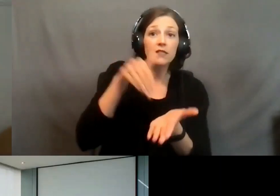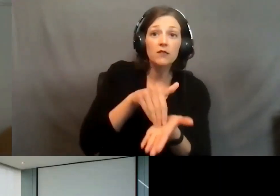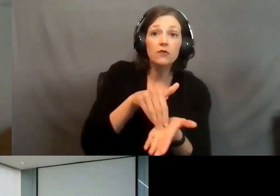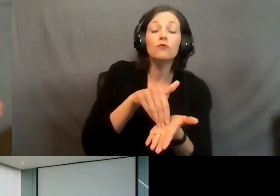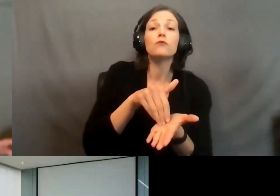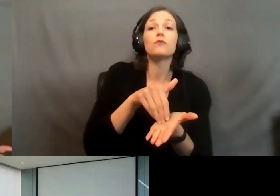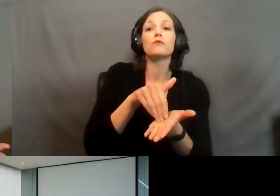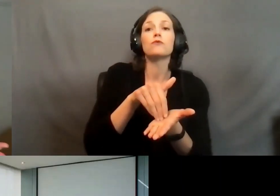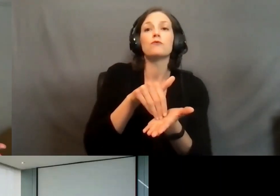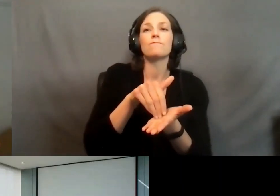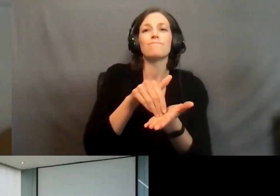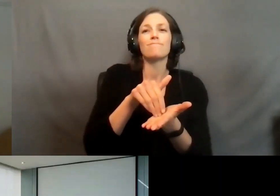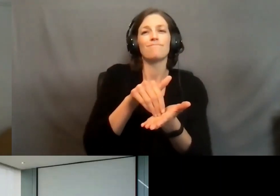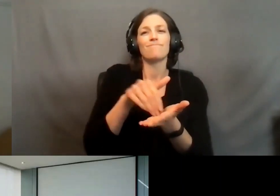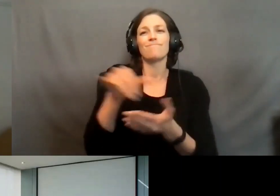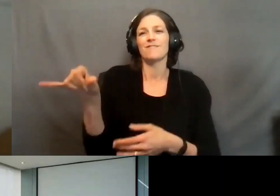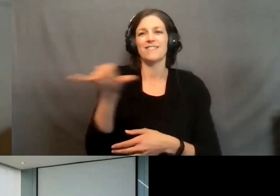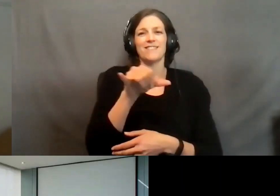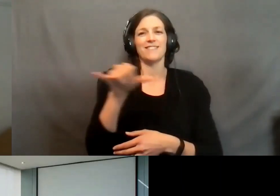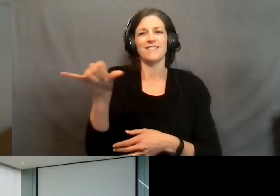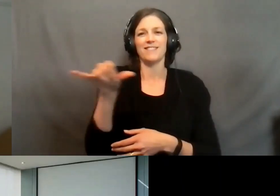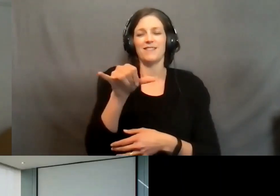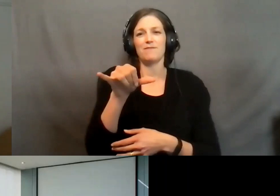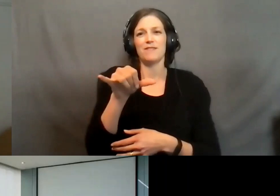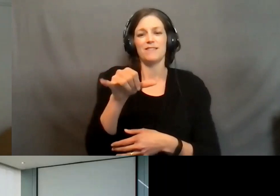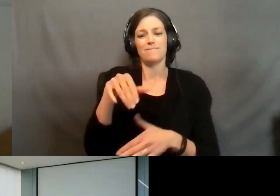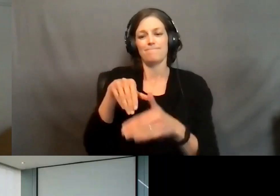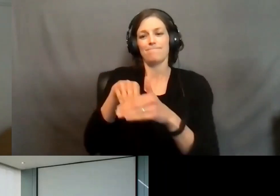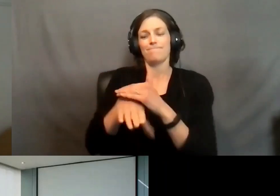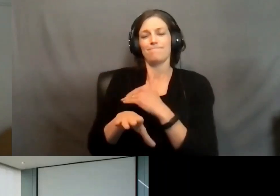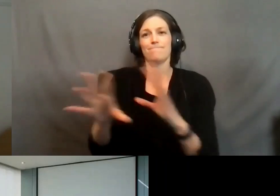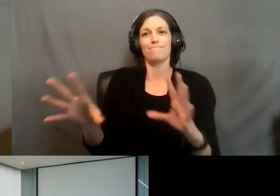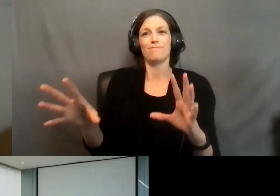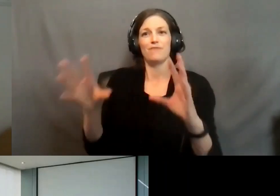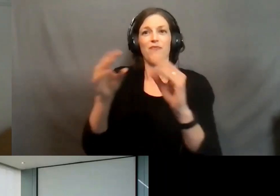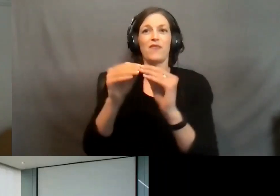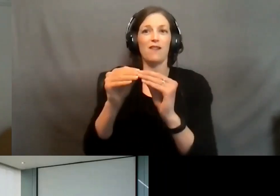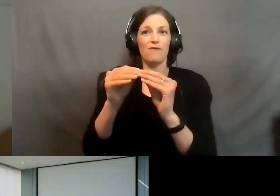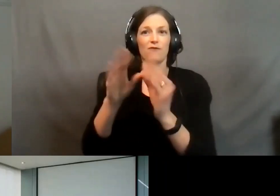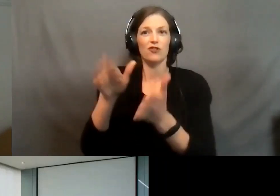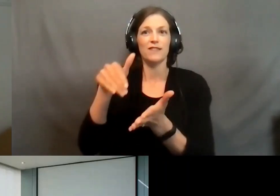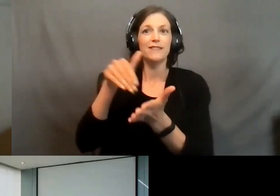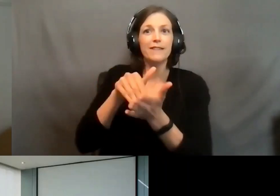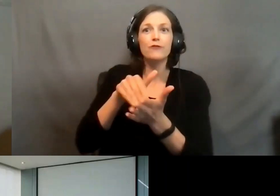12:05:14 entering a conference 12:05:17 center or going to an island